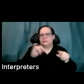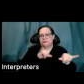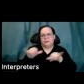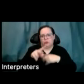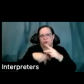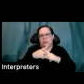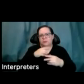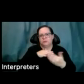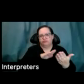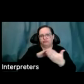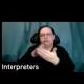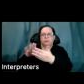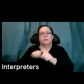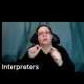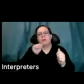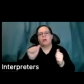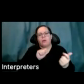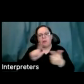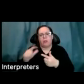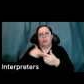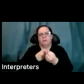of family and friends required to face up to these daily